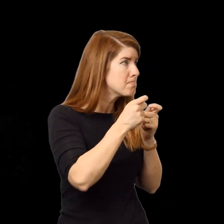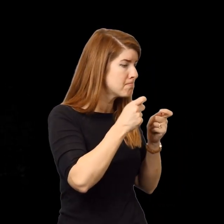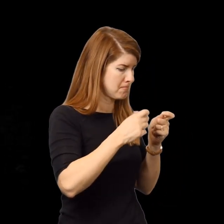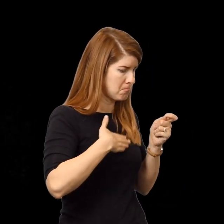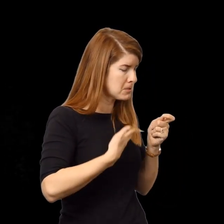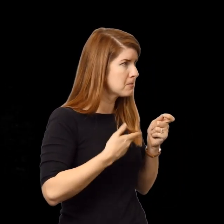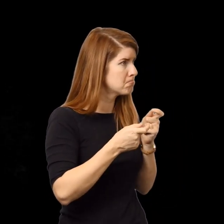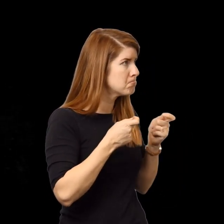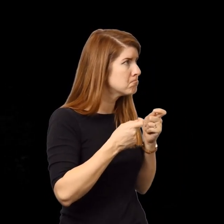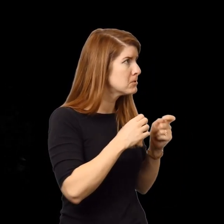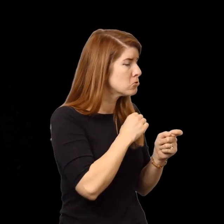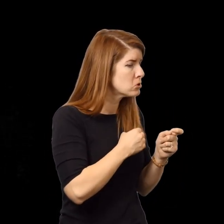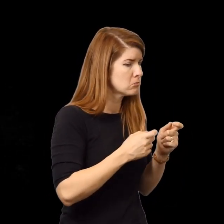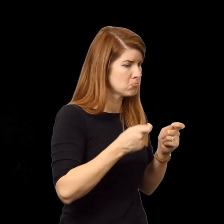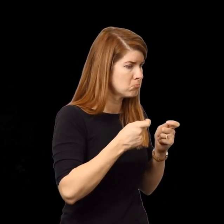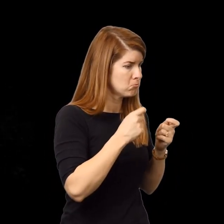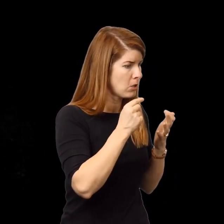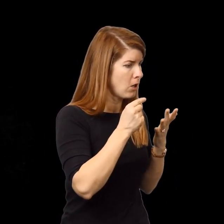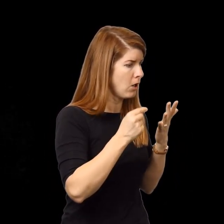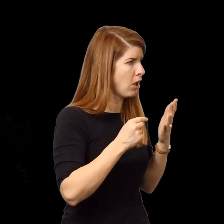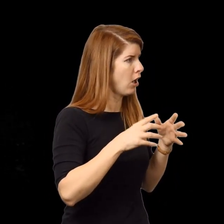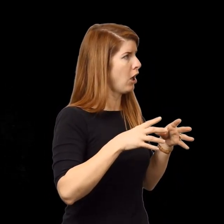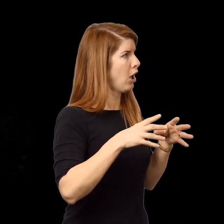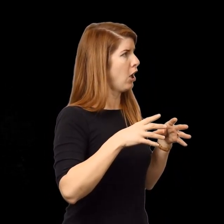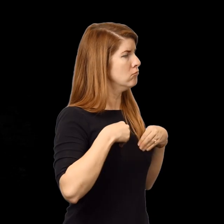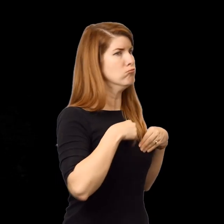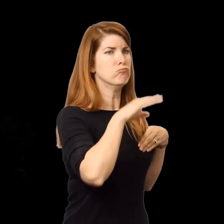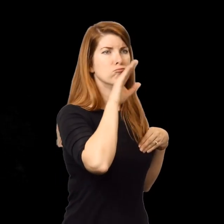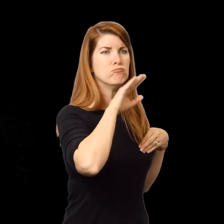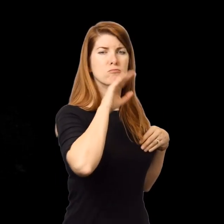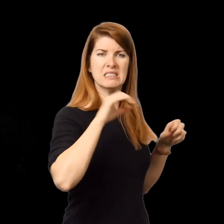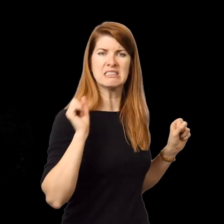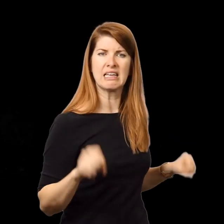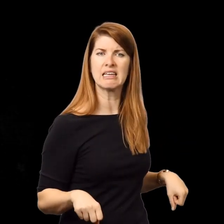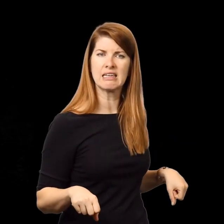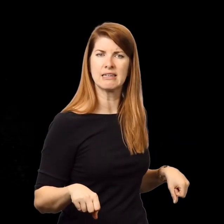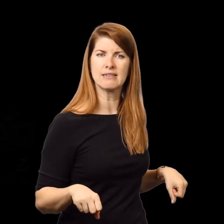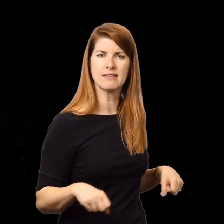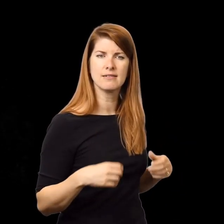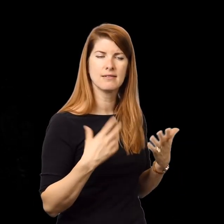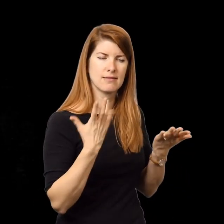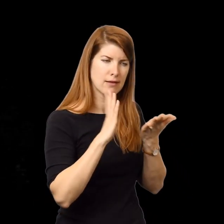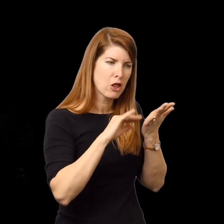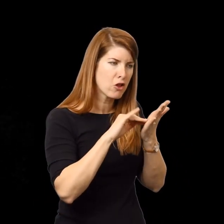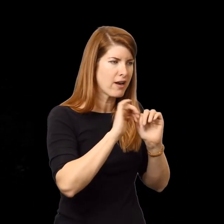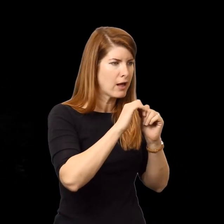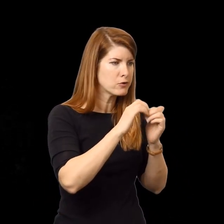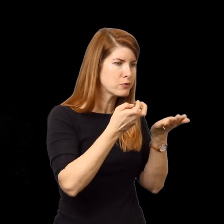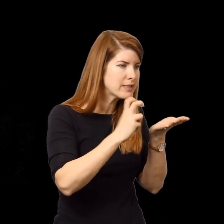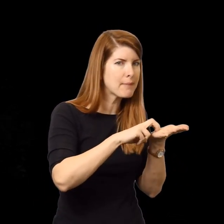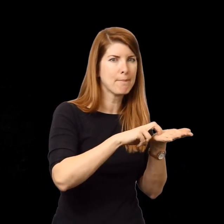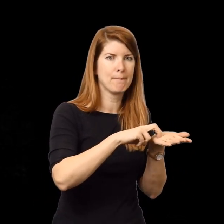that upset, that energy so that that child can tolerate the frustration so they can learn